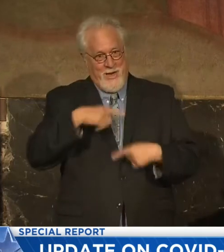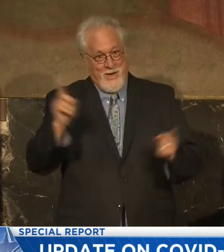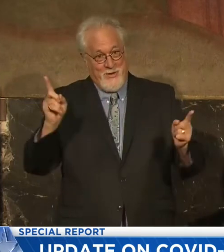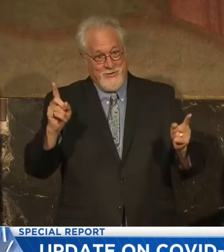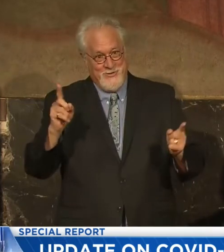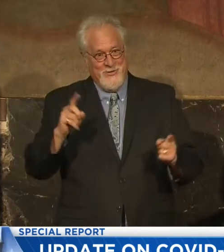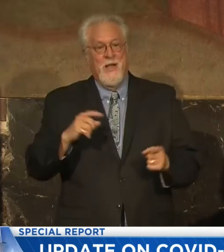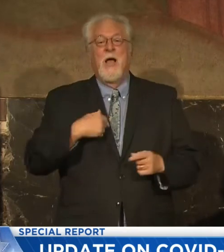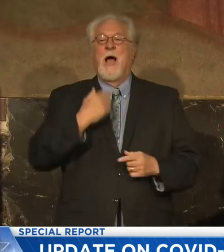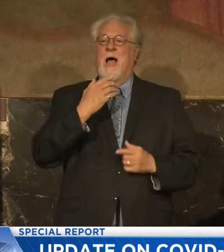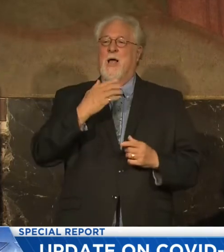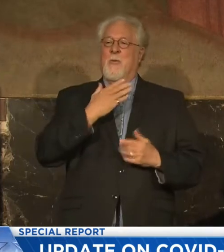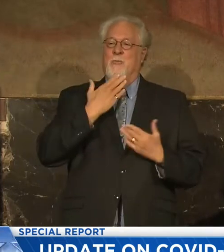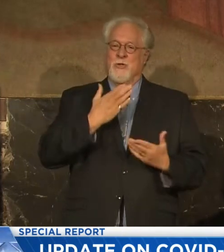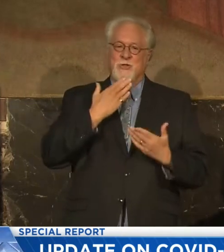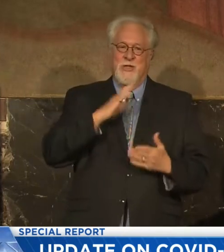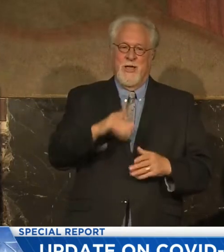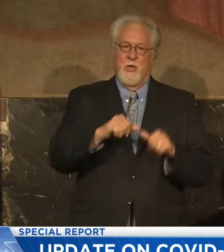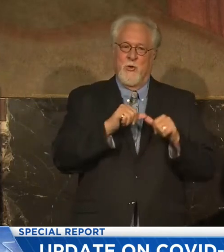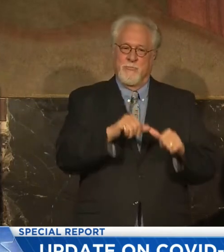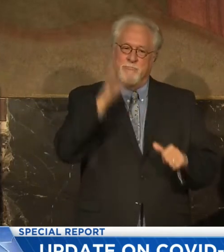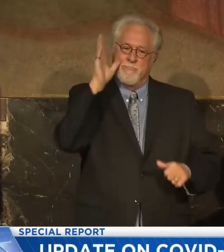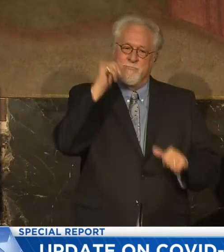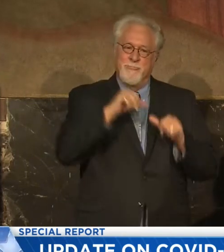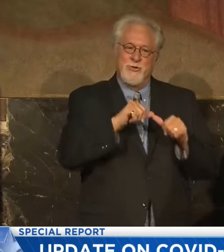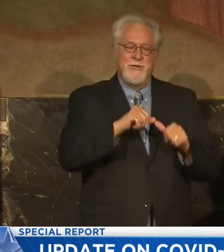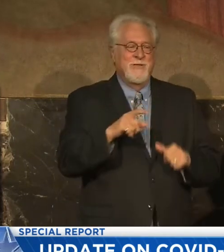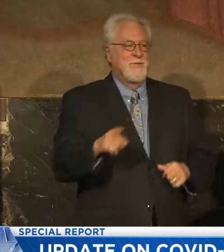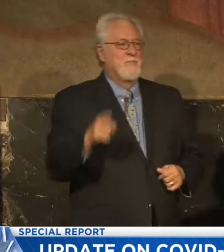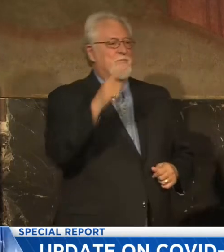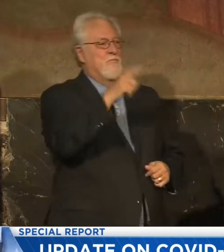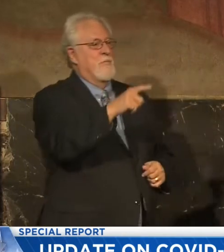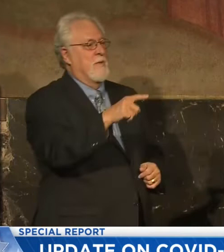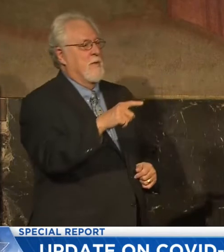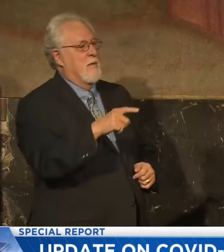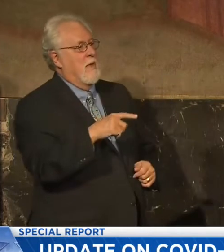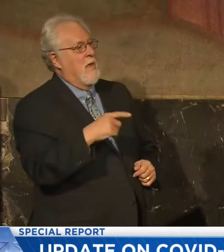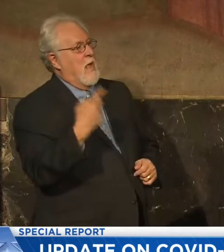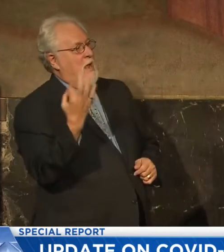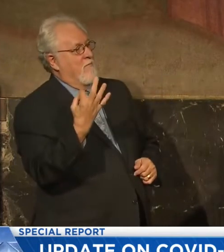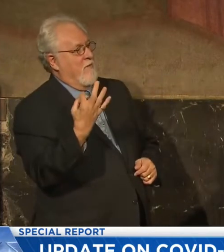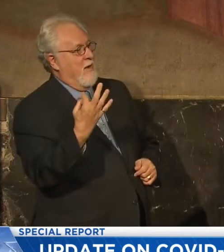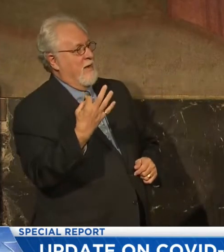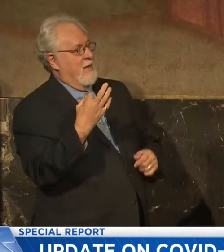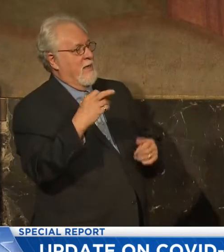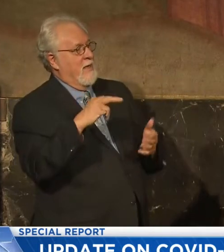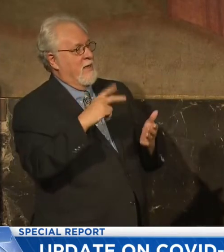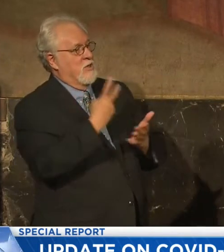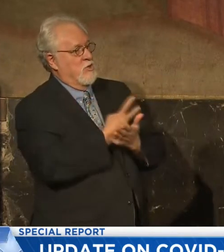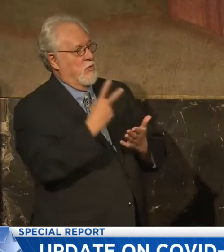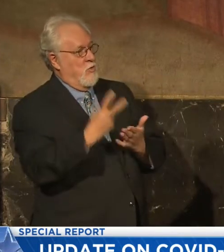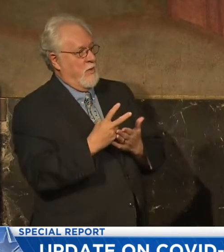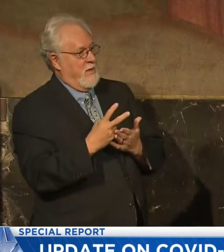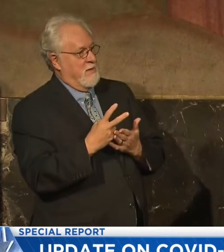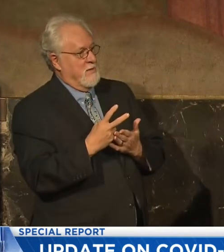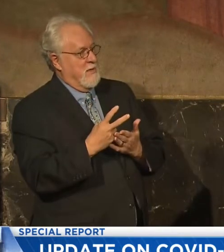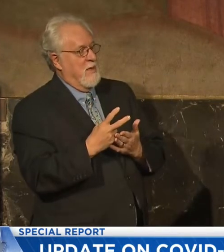ANALYSIS AND THE RECOMMENDATION OF THE DEPARTMENT OF HEALTH OVER THE WEEKEND. AND YOU WILL KNOW WHEN I MAKE THE ANNOUNCEMENT. BUT I APPRECIATE YOUR